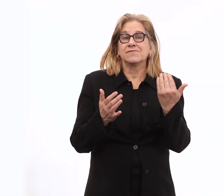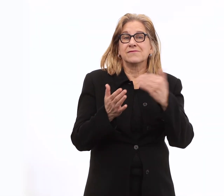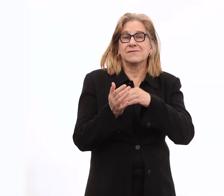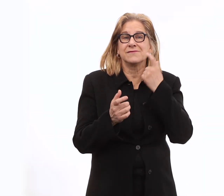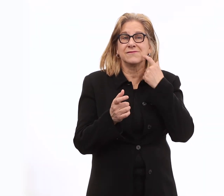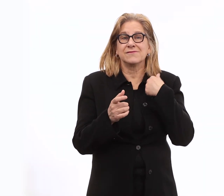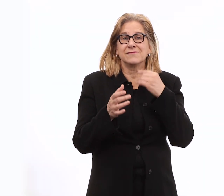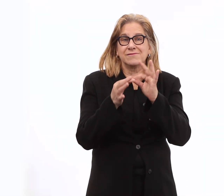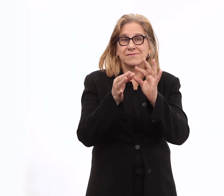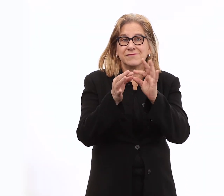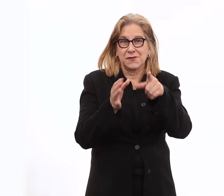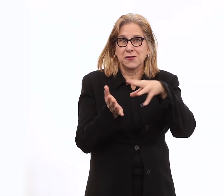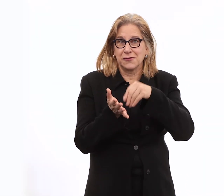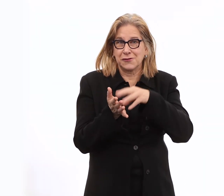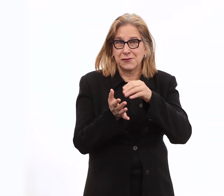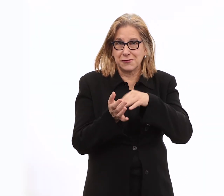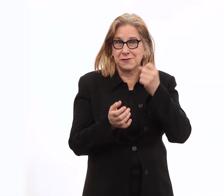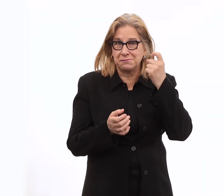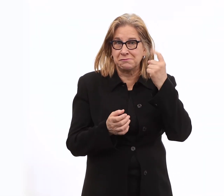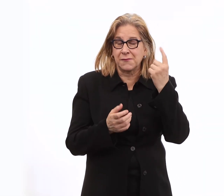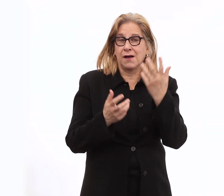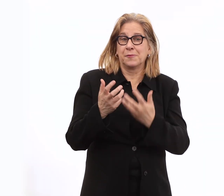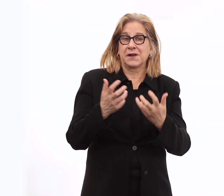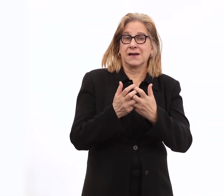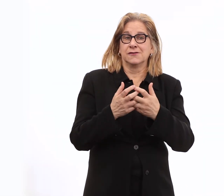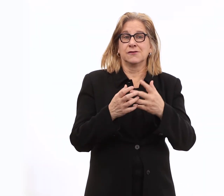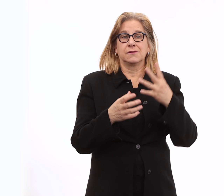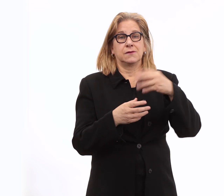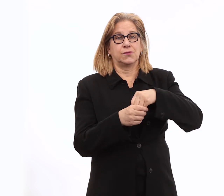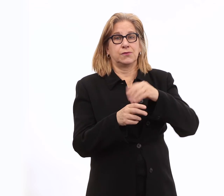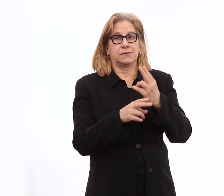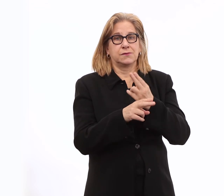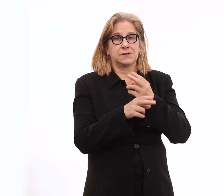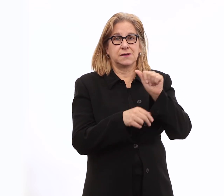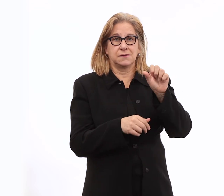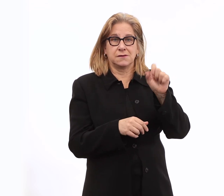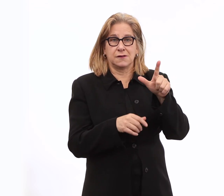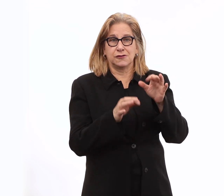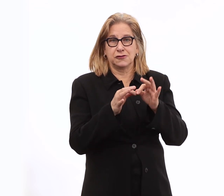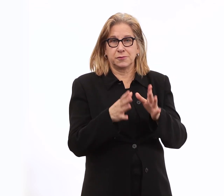Let's review what you have learned. Accommodations, including American Sign Language interpreters,